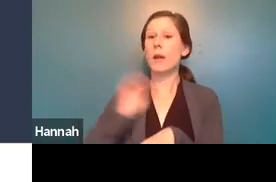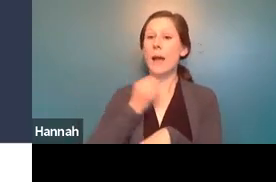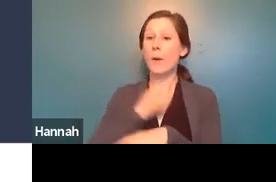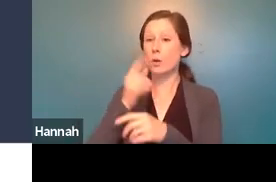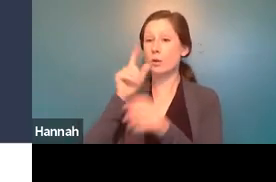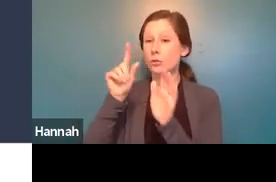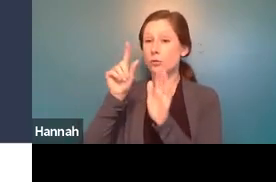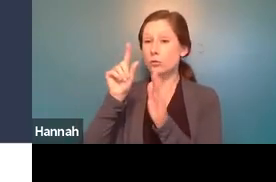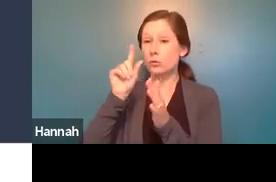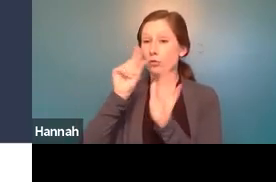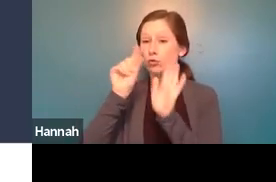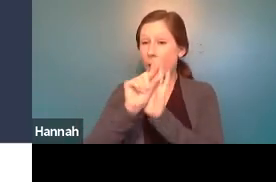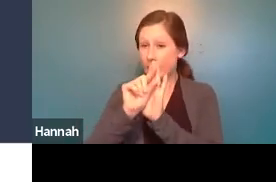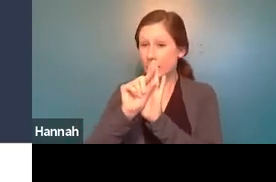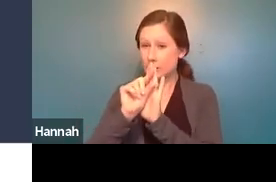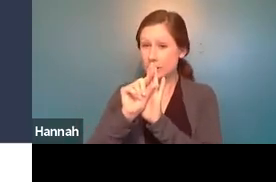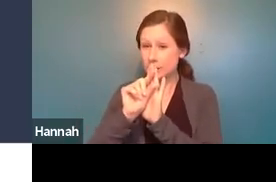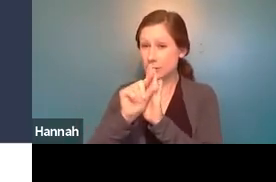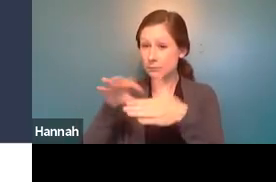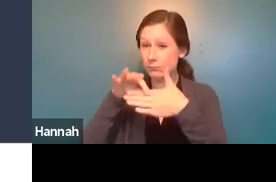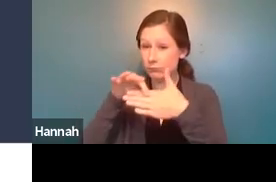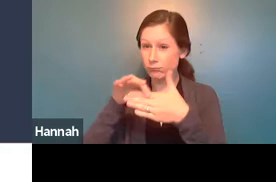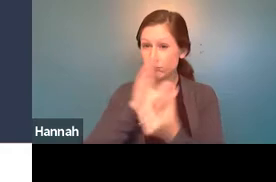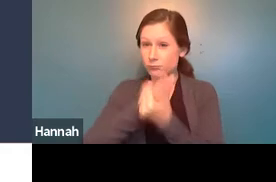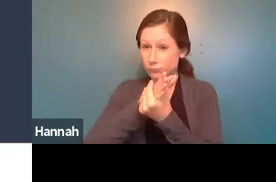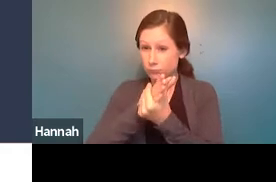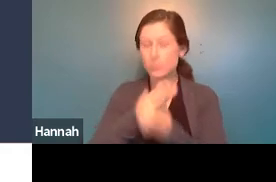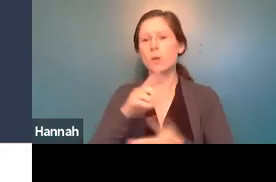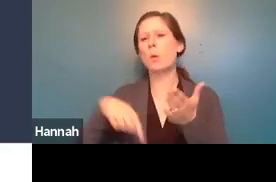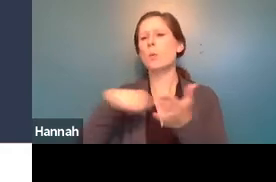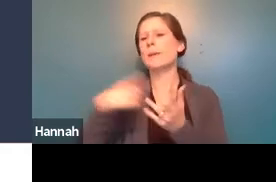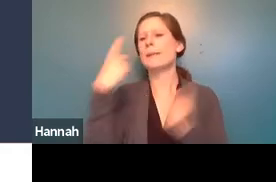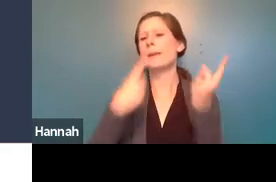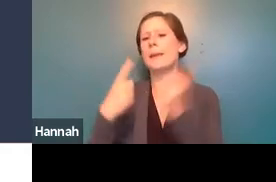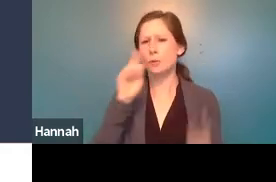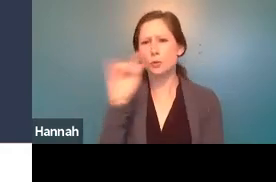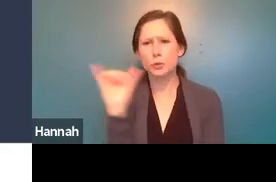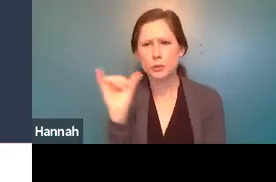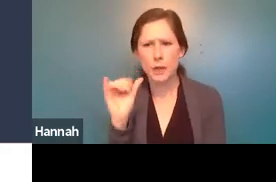Changing, you know, what we think this is going to look like from a guest experience